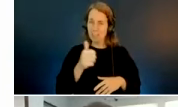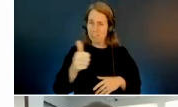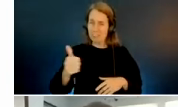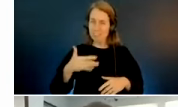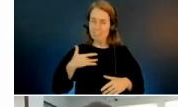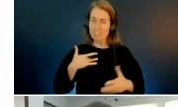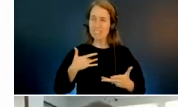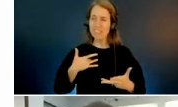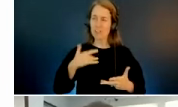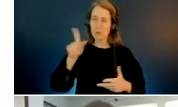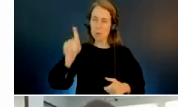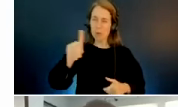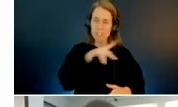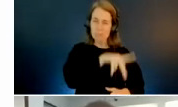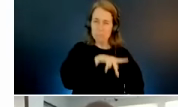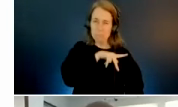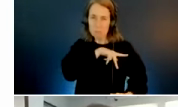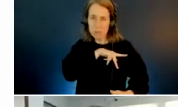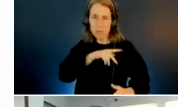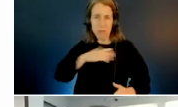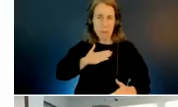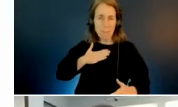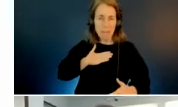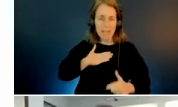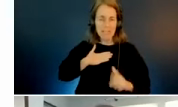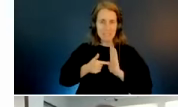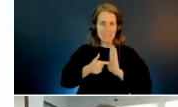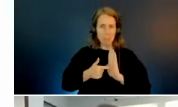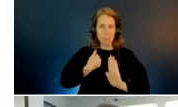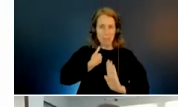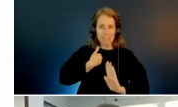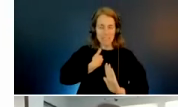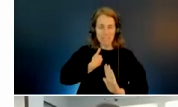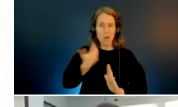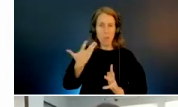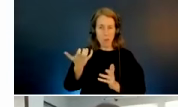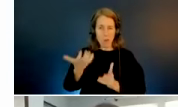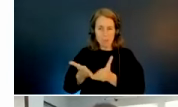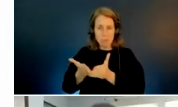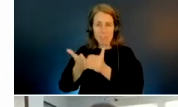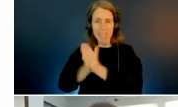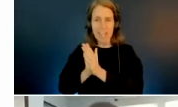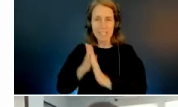that somehow you want to ask but maybe this isn't the right place to ask that question please feel